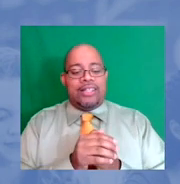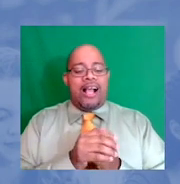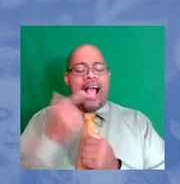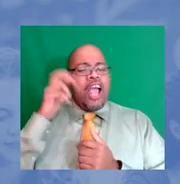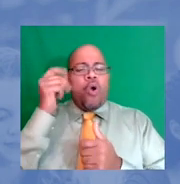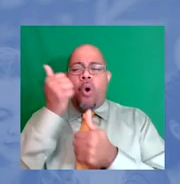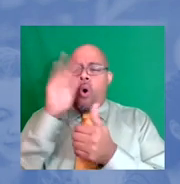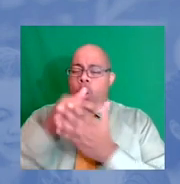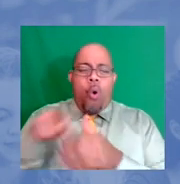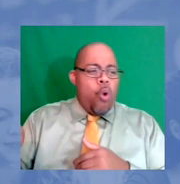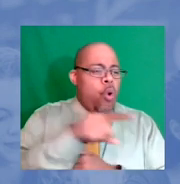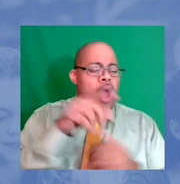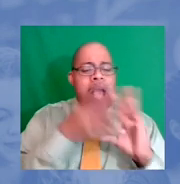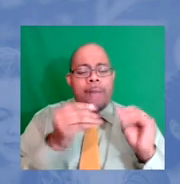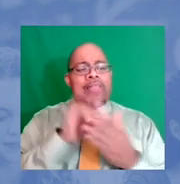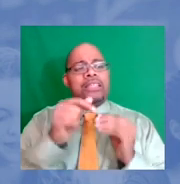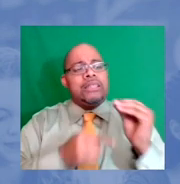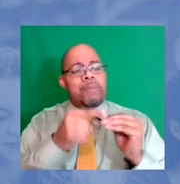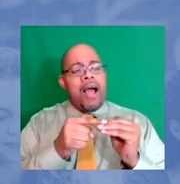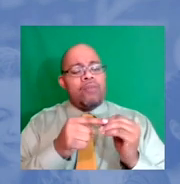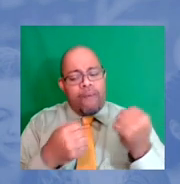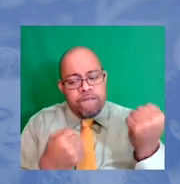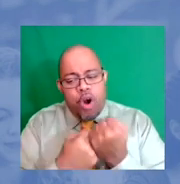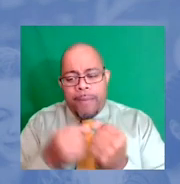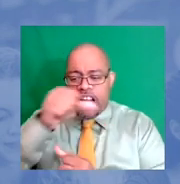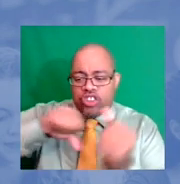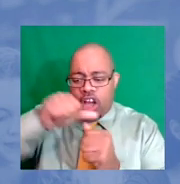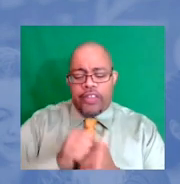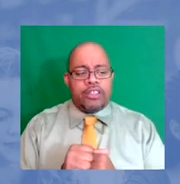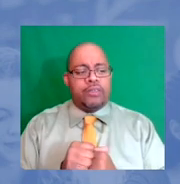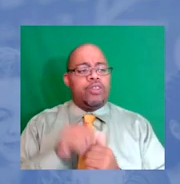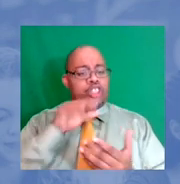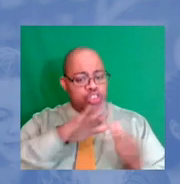IS ABOUT BEING AFFIRMING OF ONE ANOTHER, OF OUR CHIRP, OUR COMMUNITIES, LEANING IN.